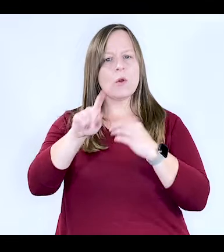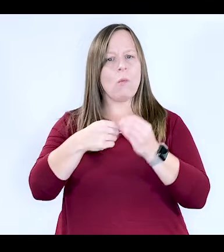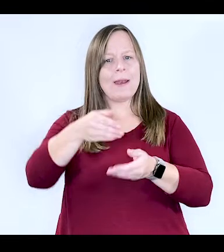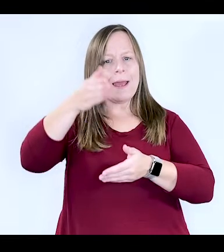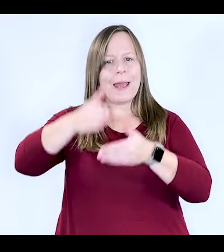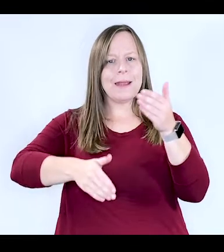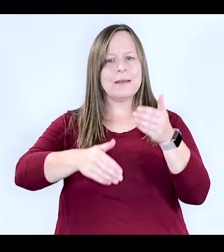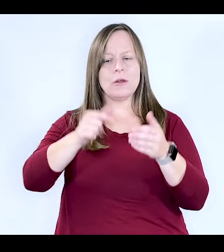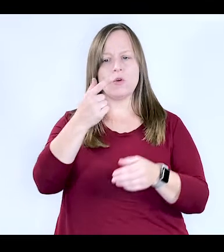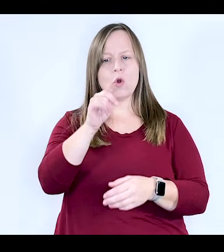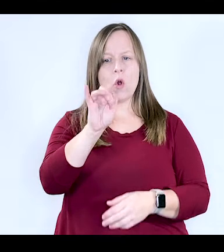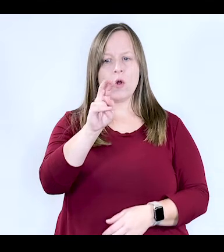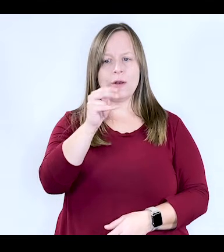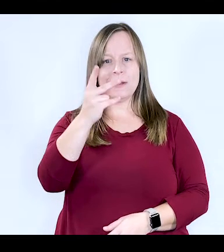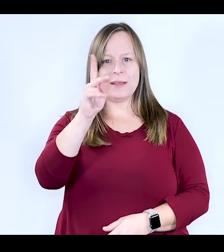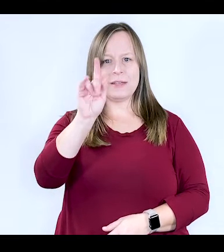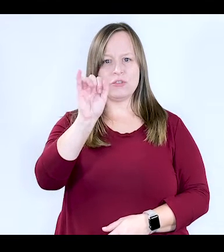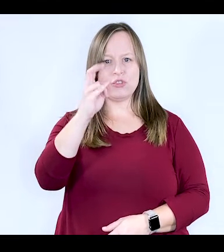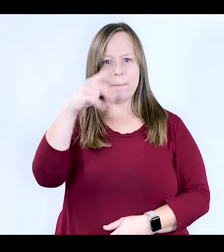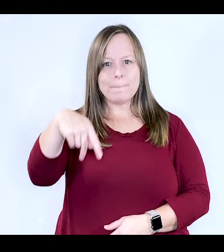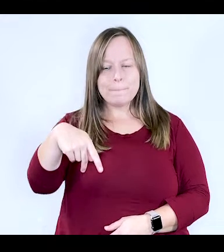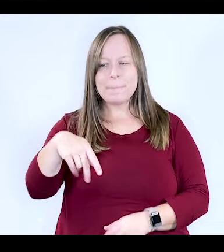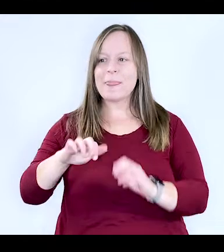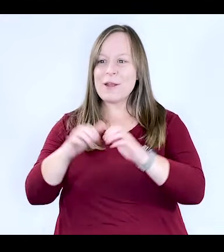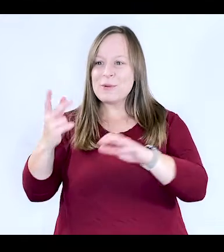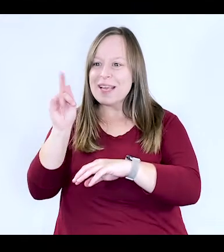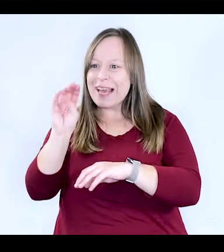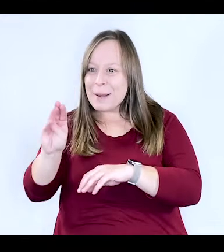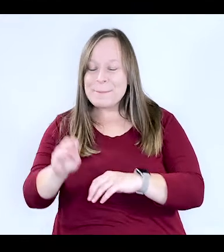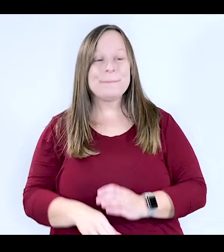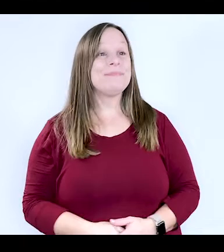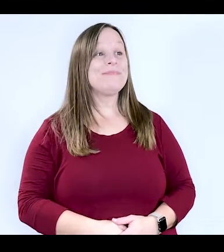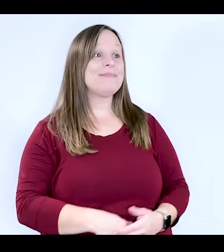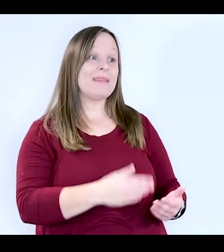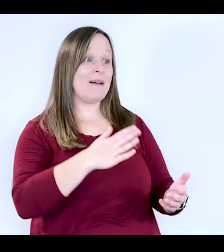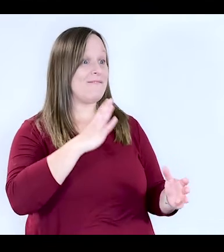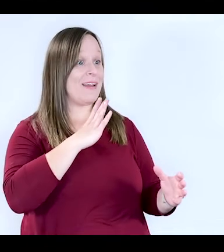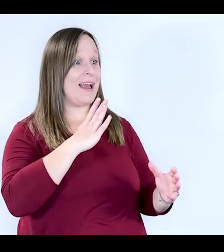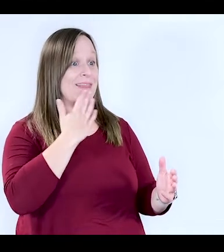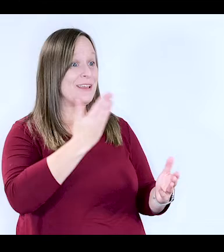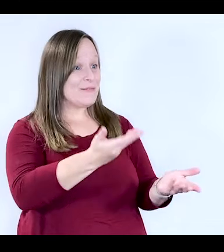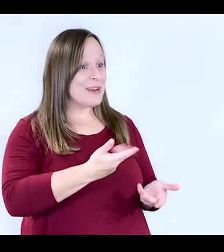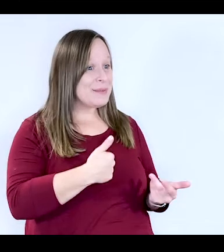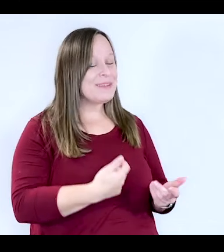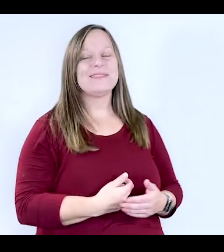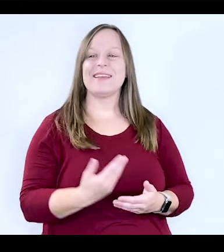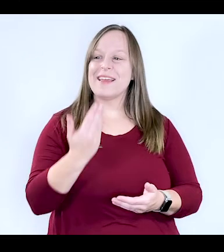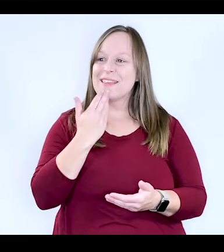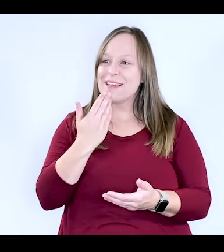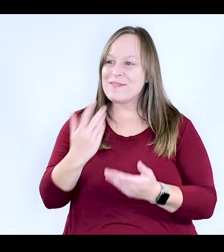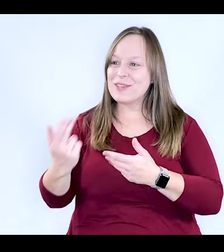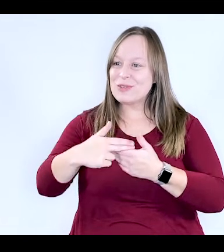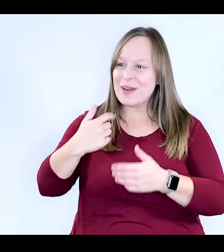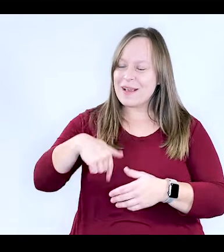when ending a guardianship. Kim, how are you today? I'm fine thanks. Thank you for having me. Thank you for joining us.